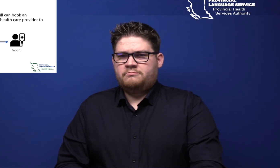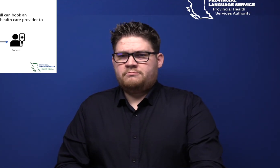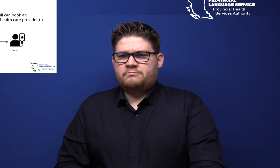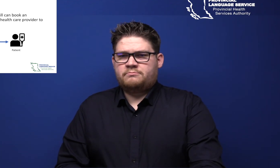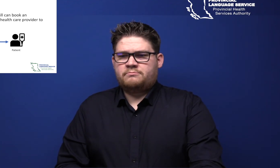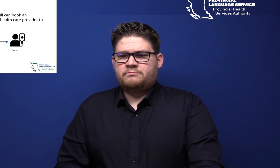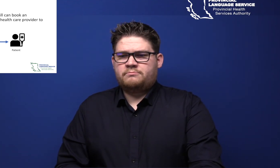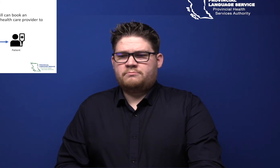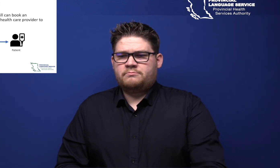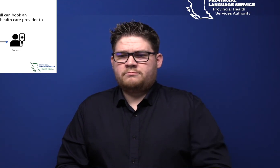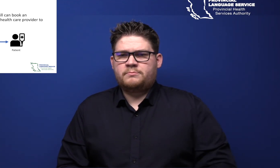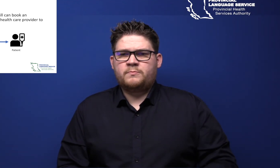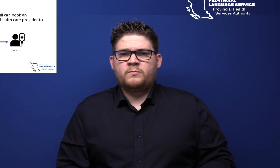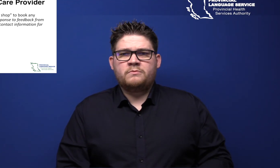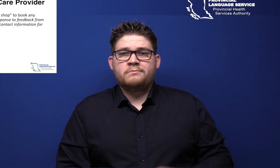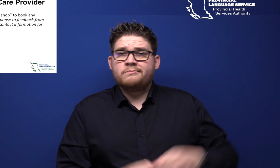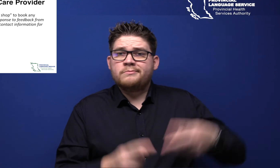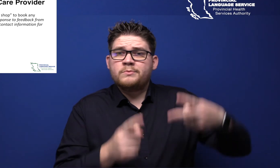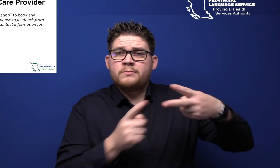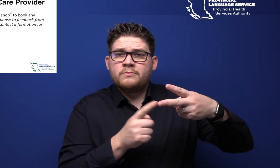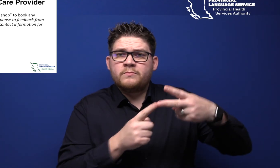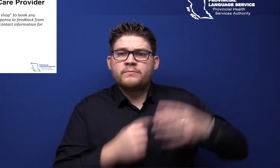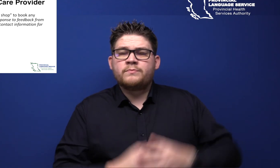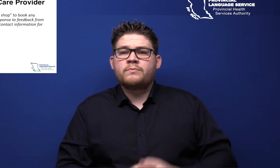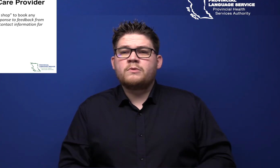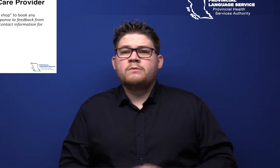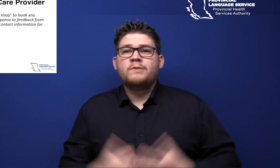THAT IS THE SAME AS HOW IT'S BEEN DONE IN THE PAST.